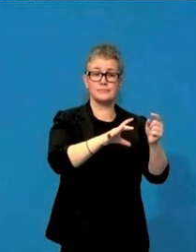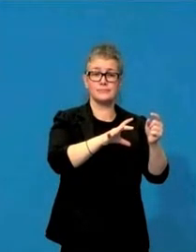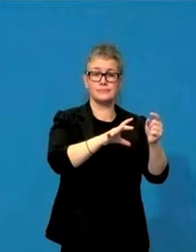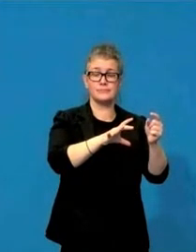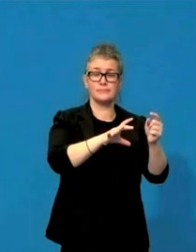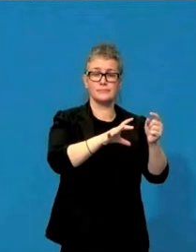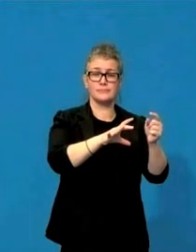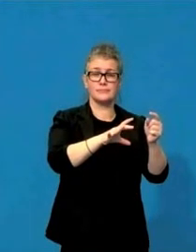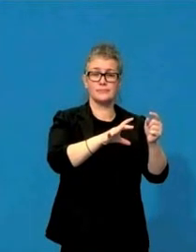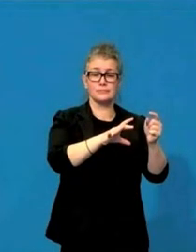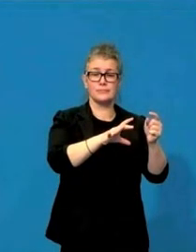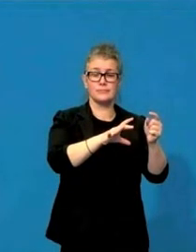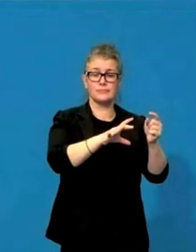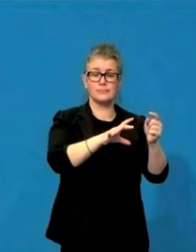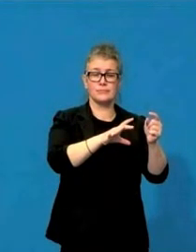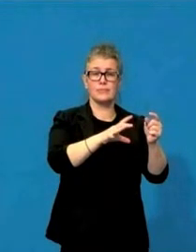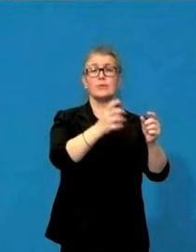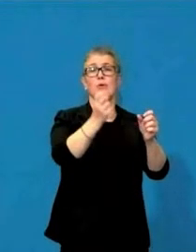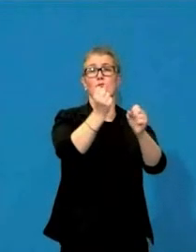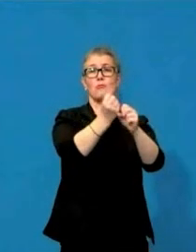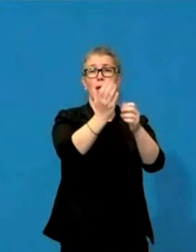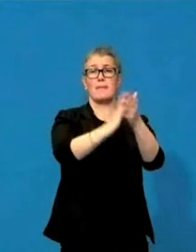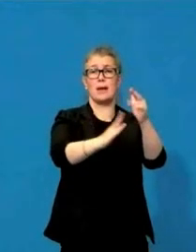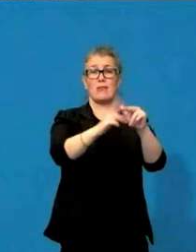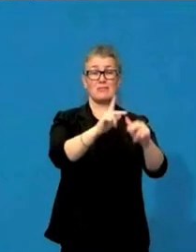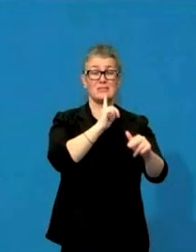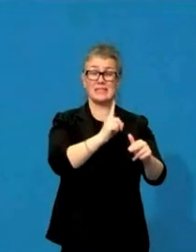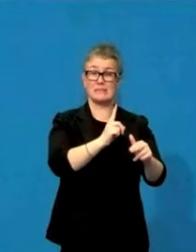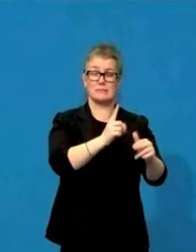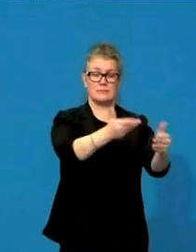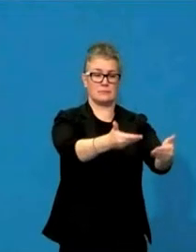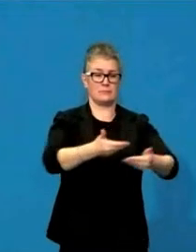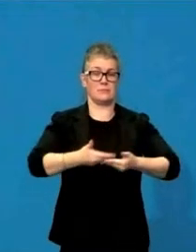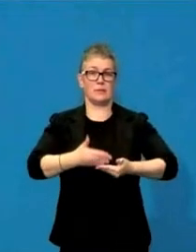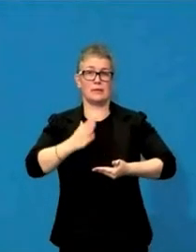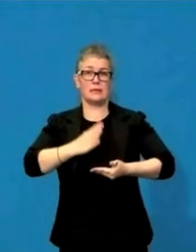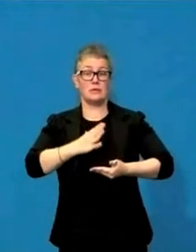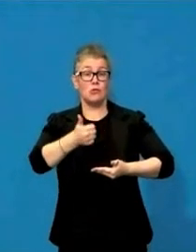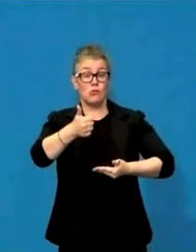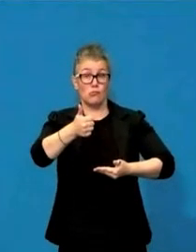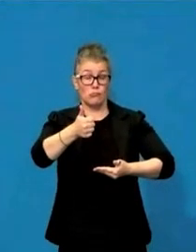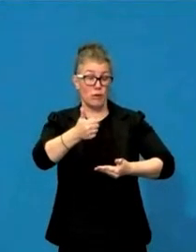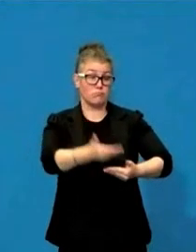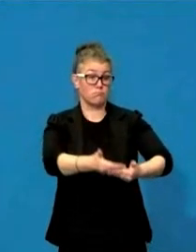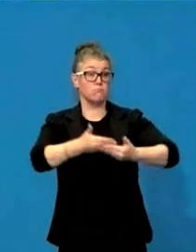just basically said, "Look, you need to take this child." So we just took on Tylon.